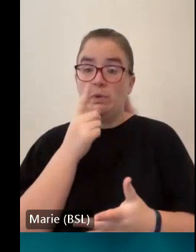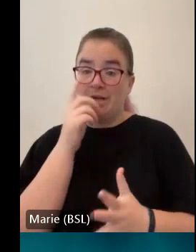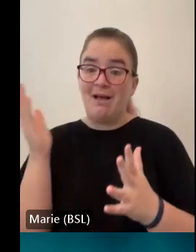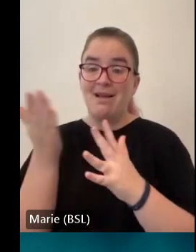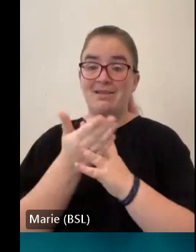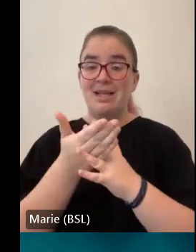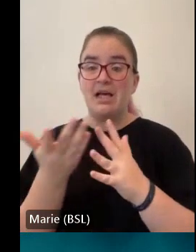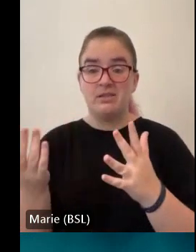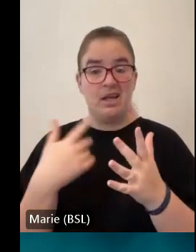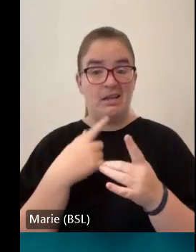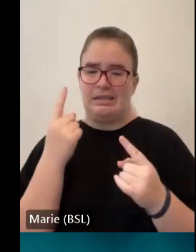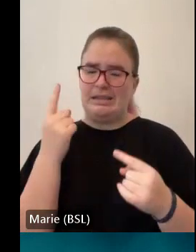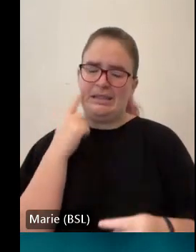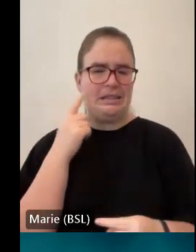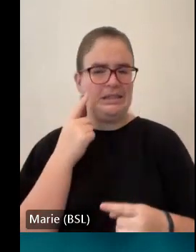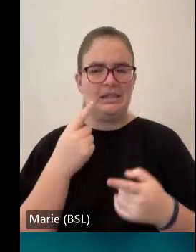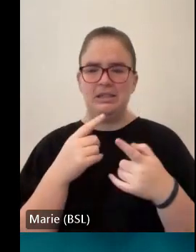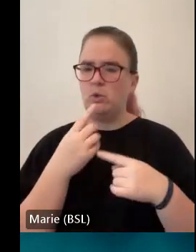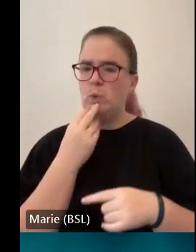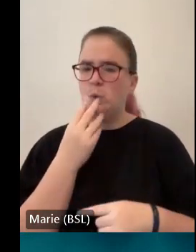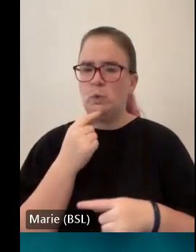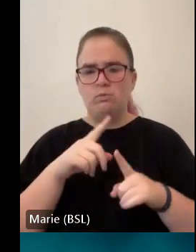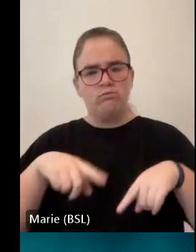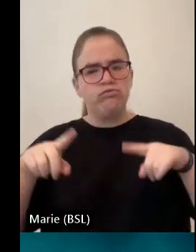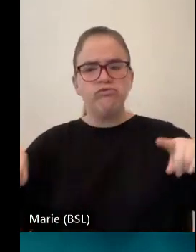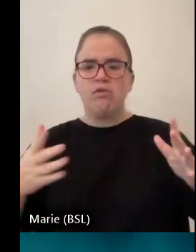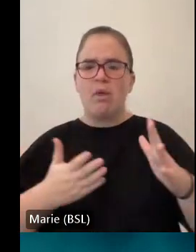accessible and and widely used by the fraudsters.